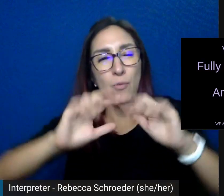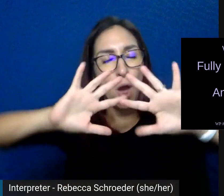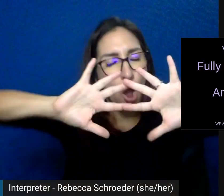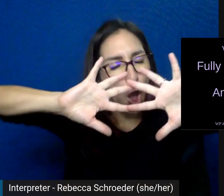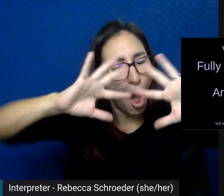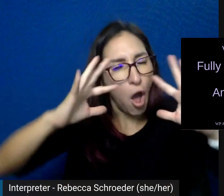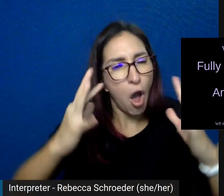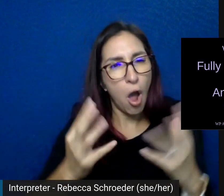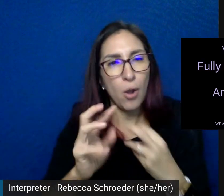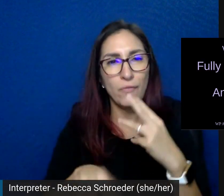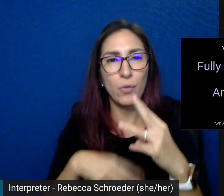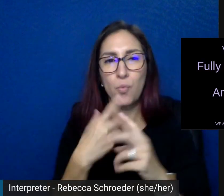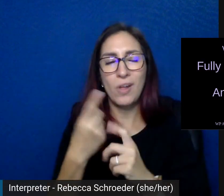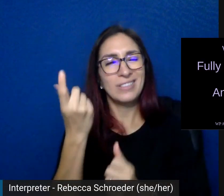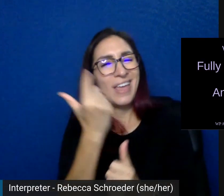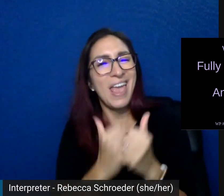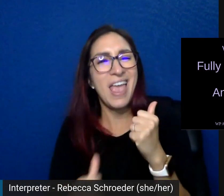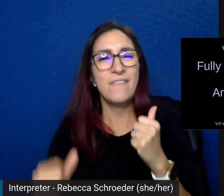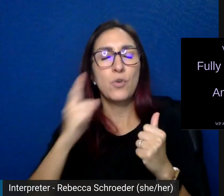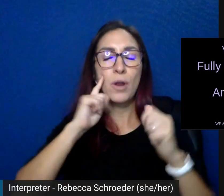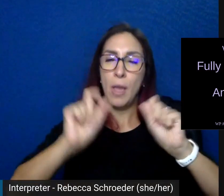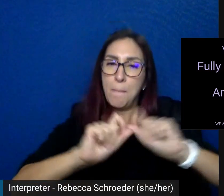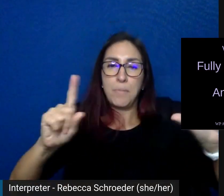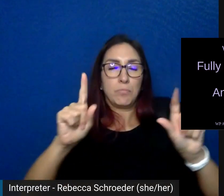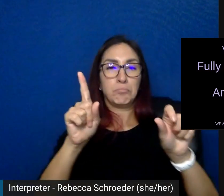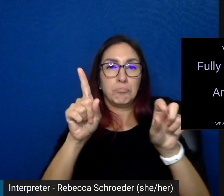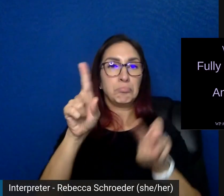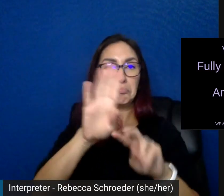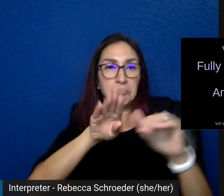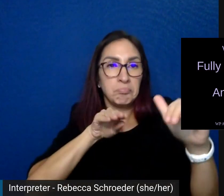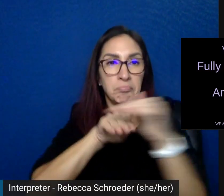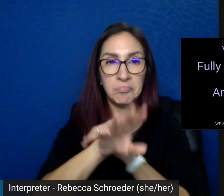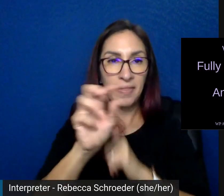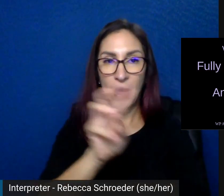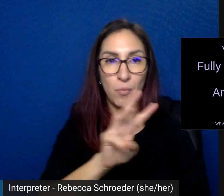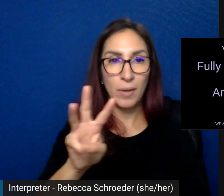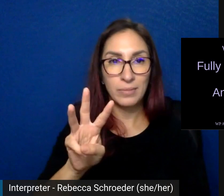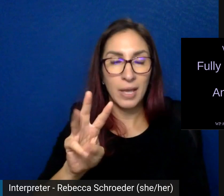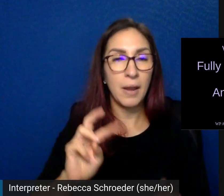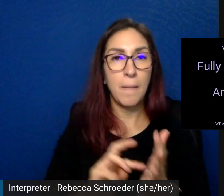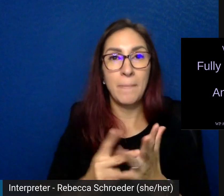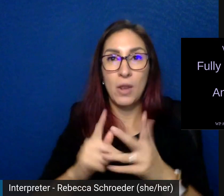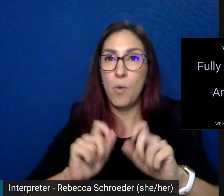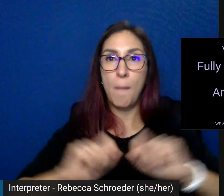This means making your website load as quickly as possible.